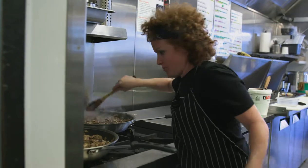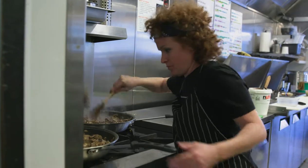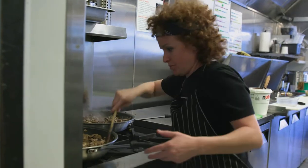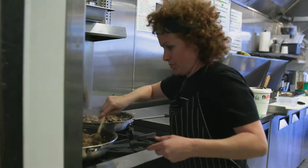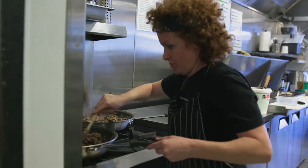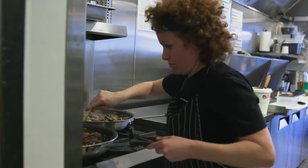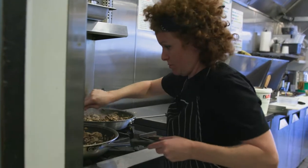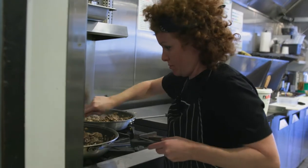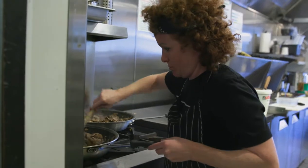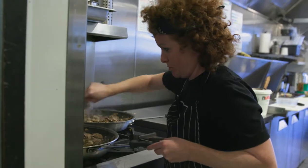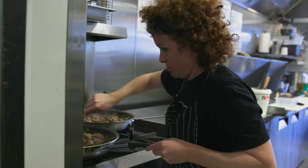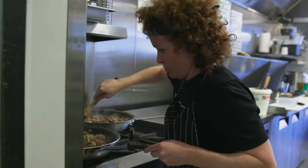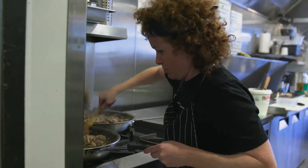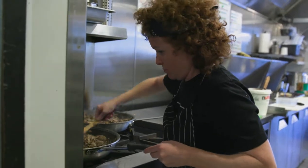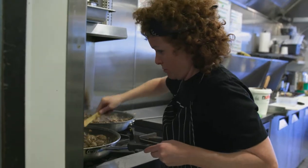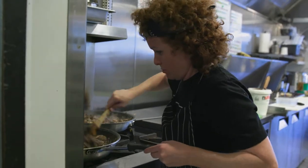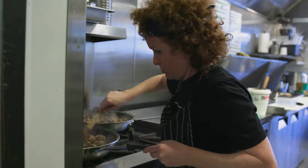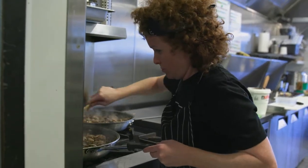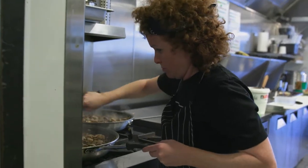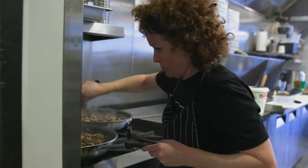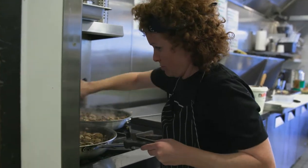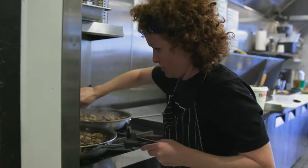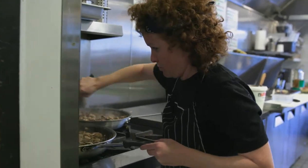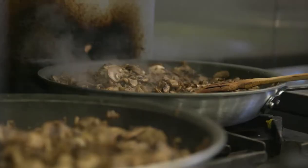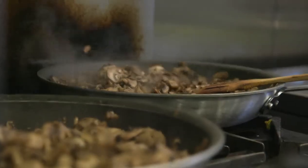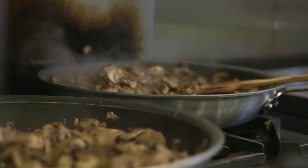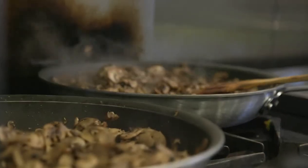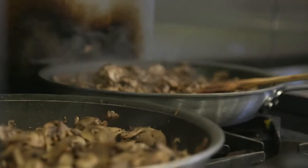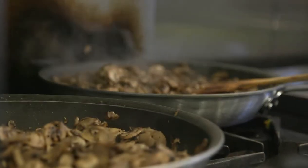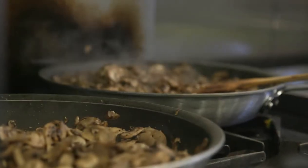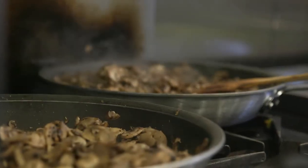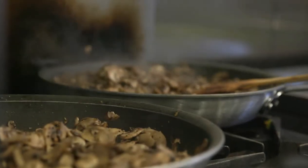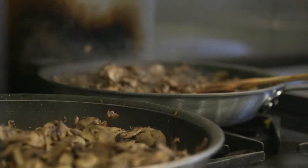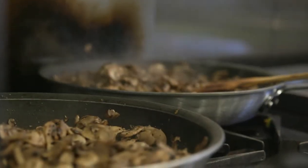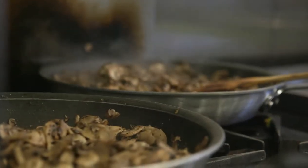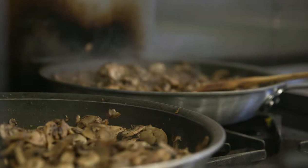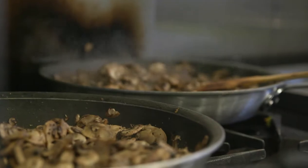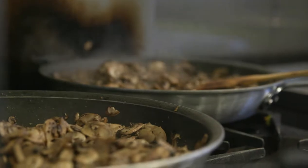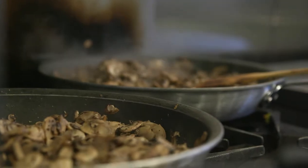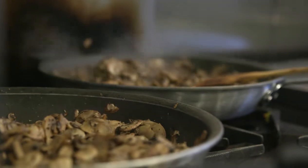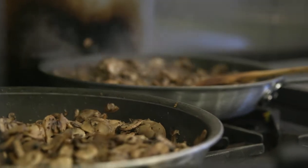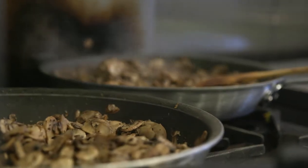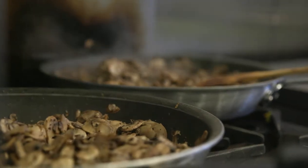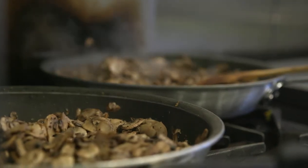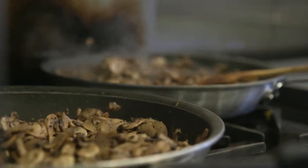So, I'm proud of what I can do. I'm proud of myself, that I can cook everything.